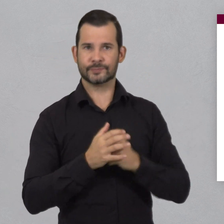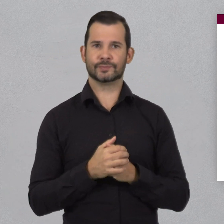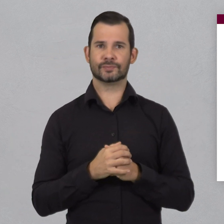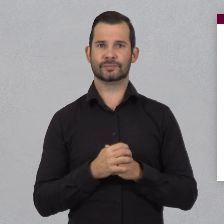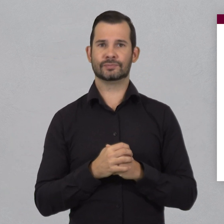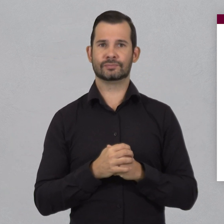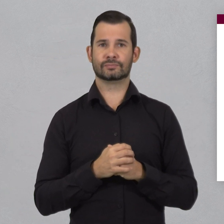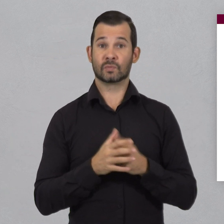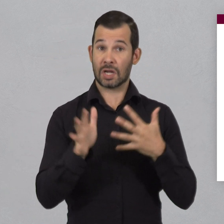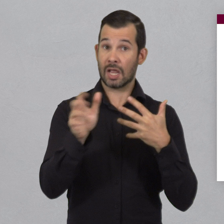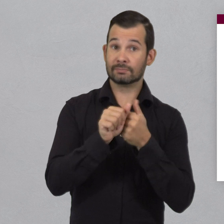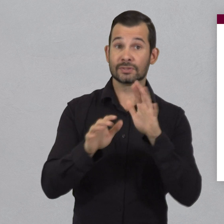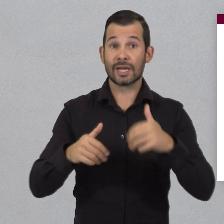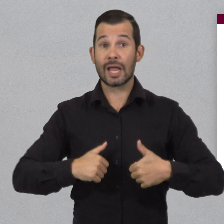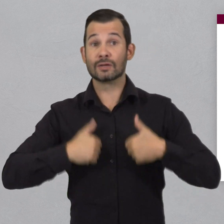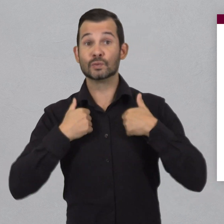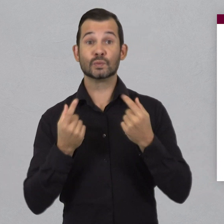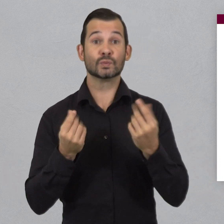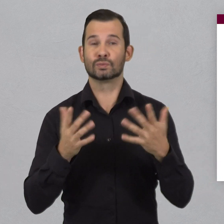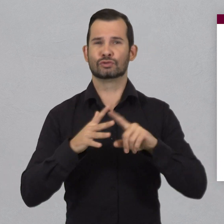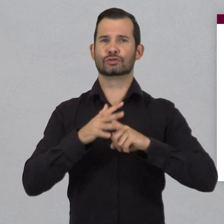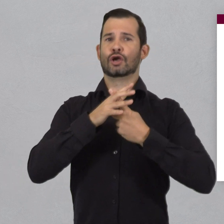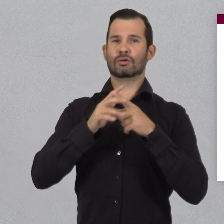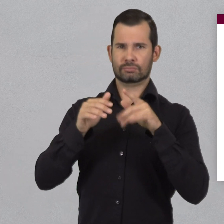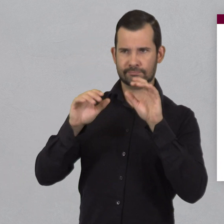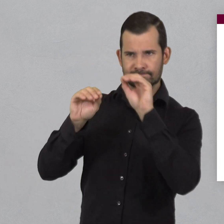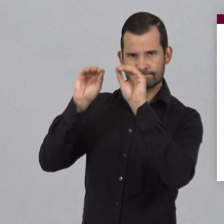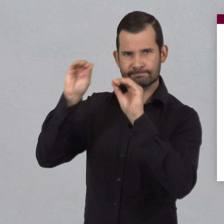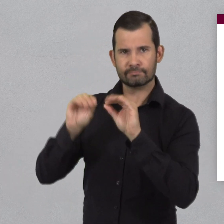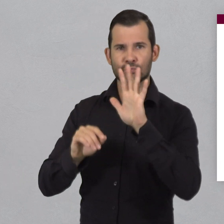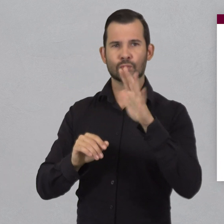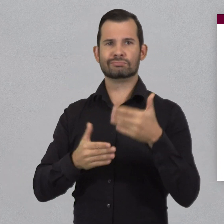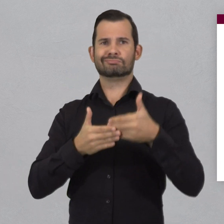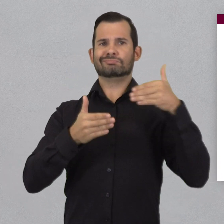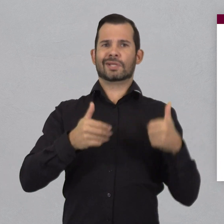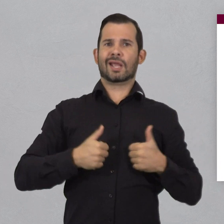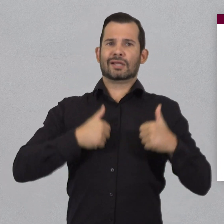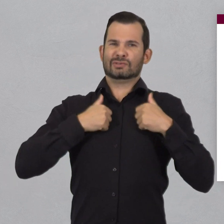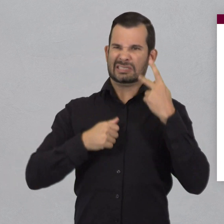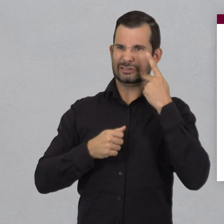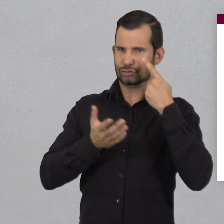To update your address, start by entering your previous address to check if you’re